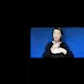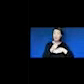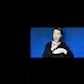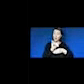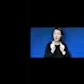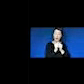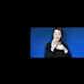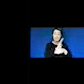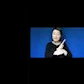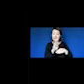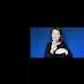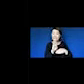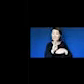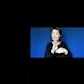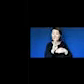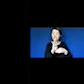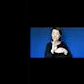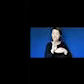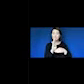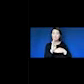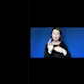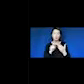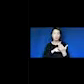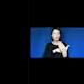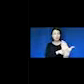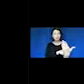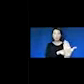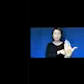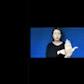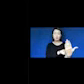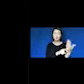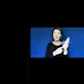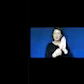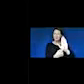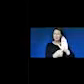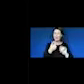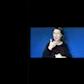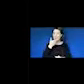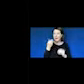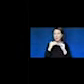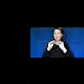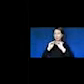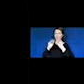individuals to give a better and a more accurate picture of the individual that we are working